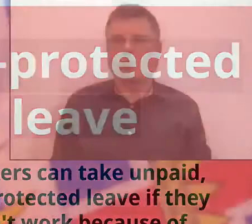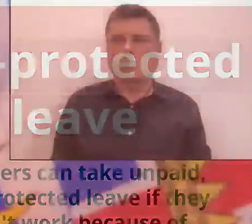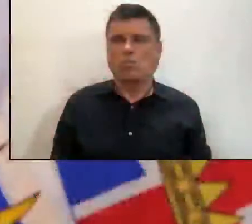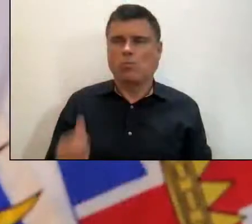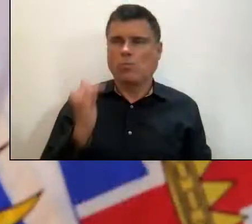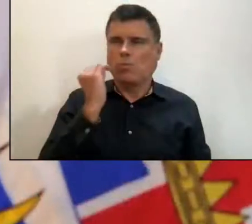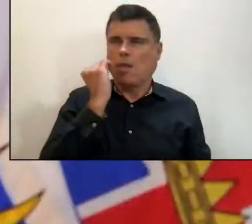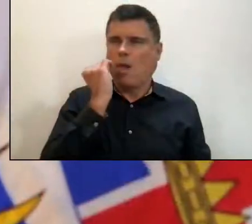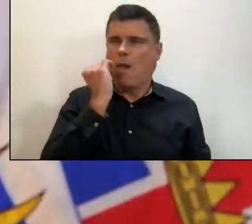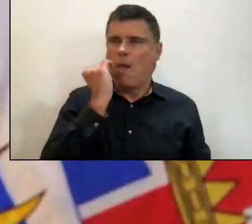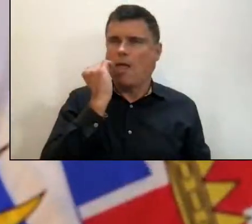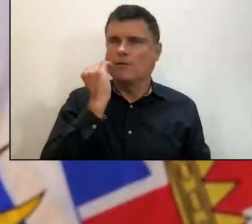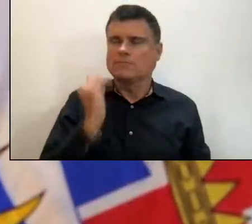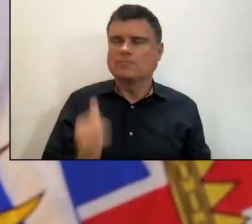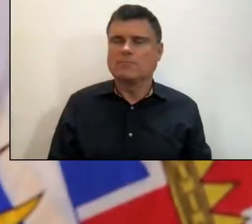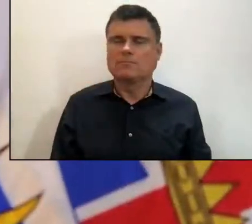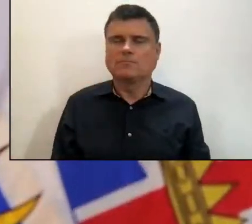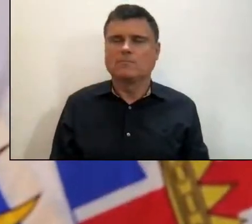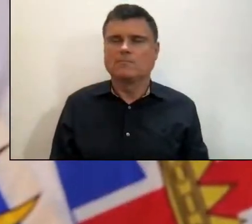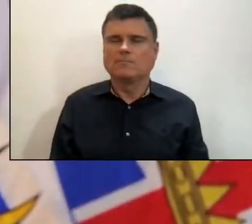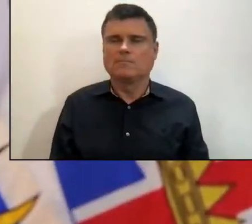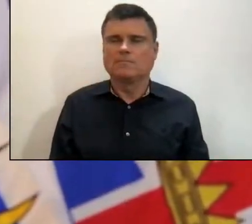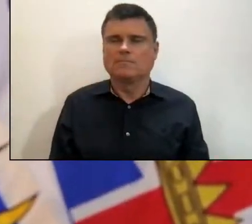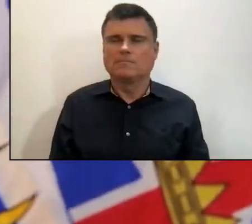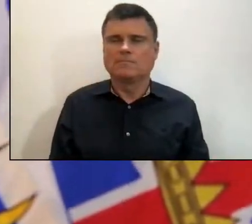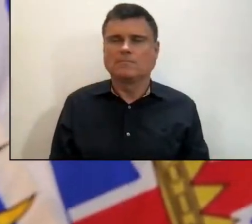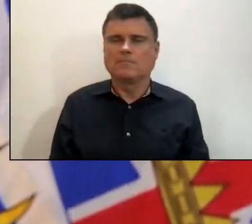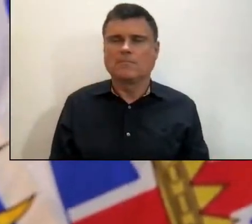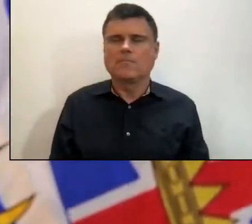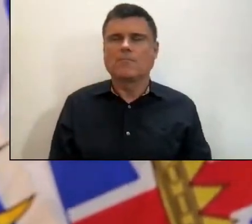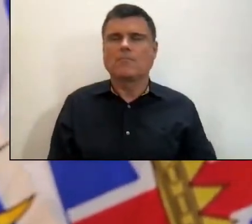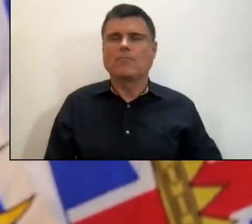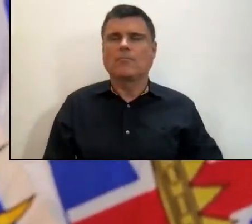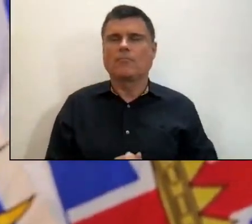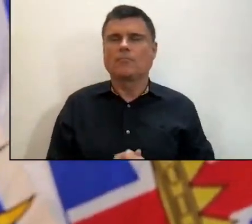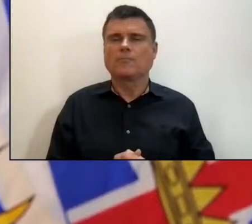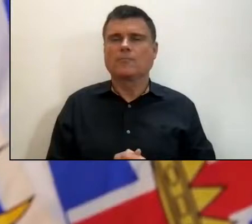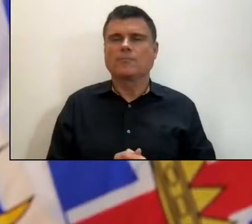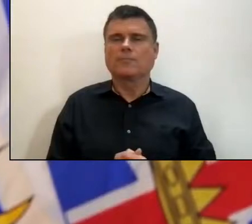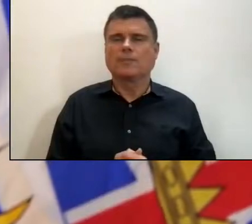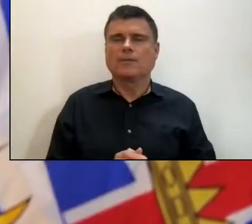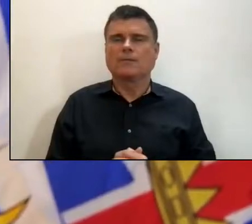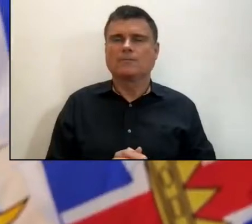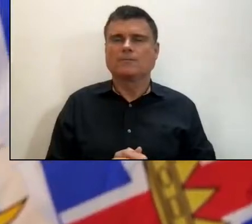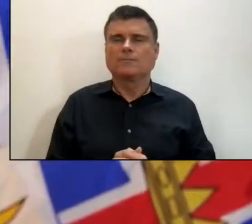Good afternoon, everyone.